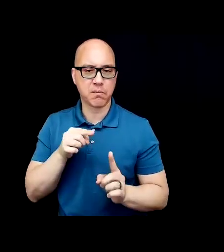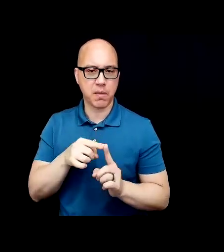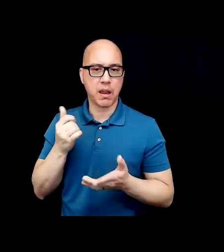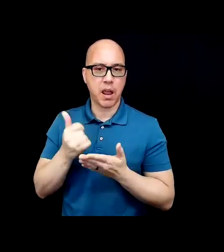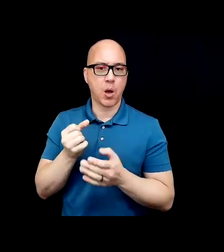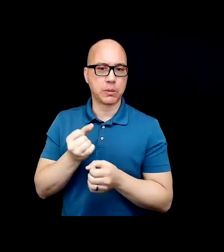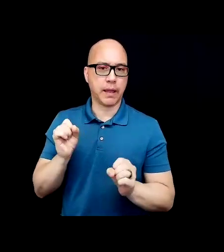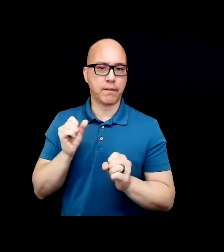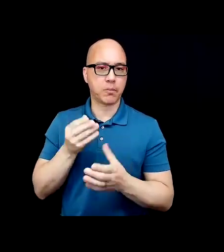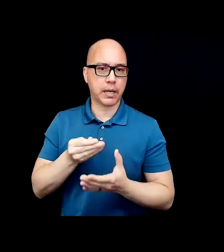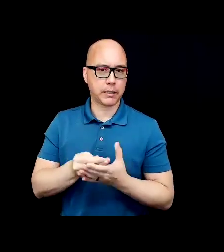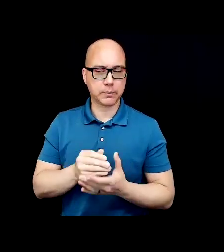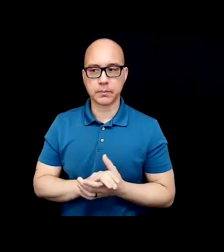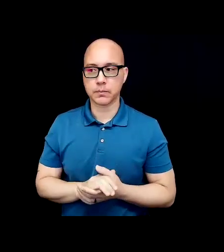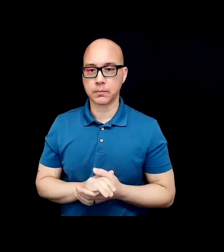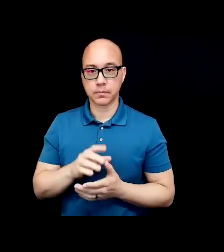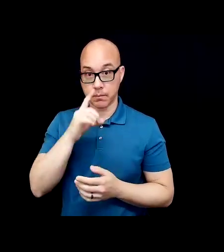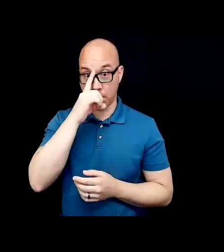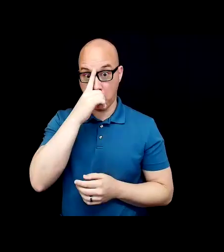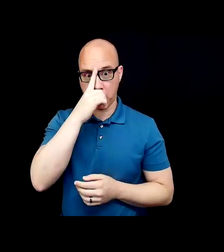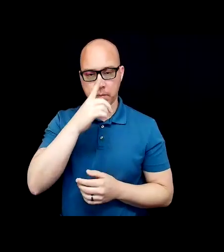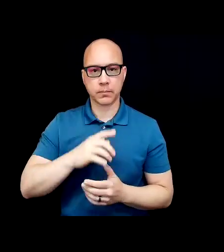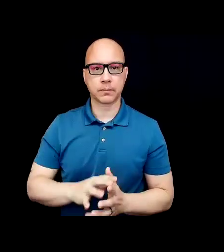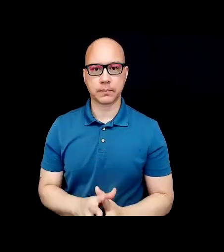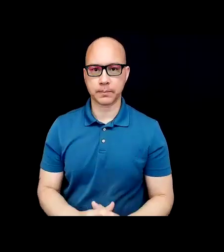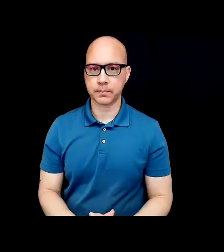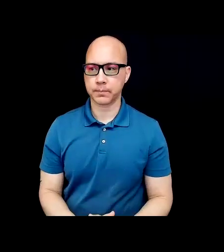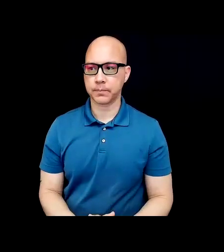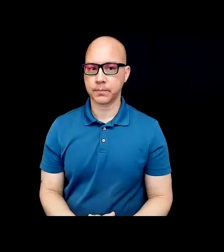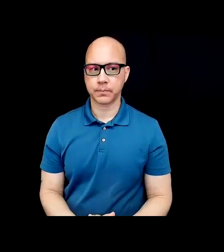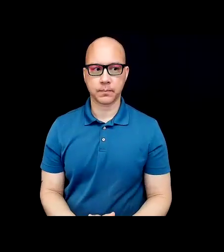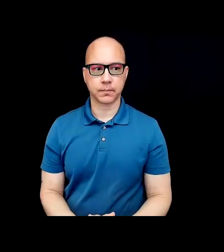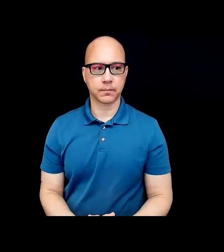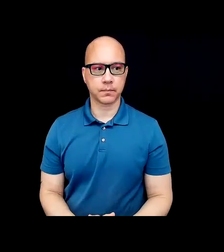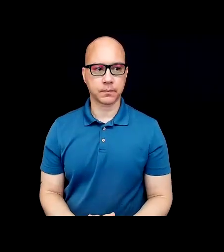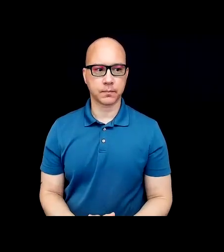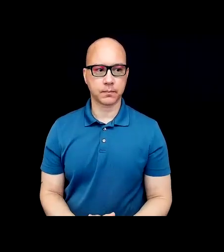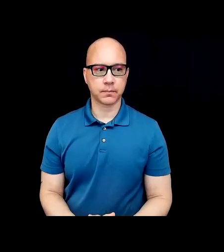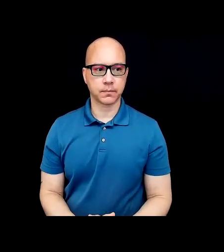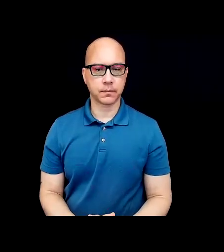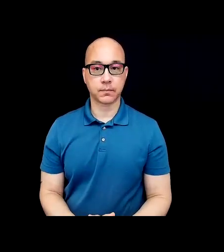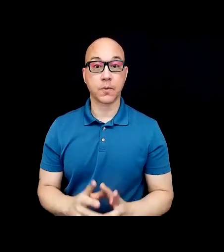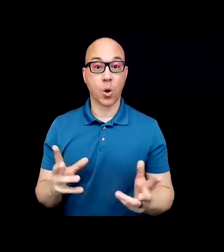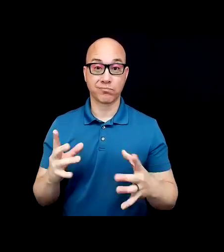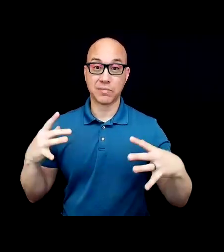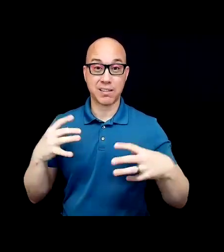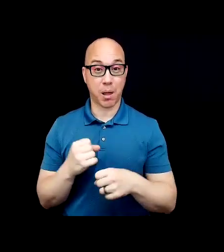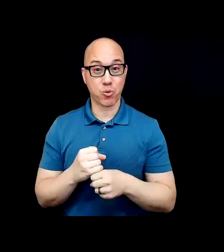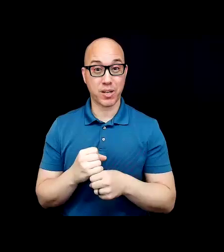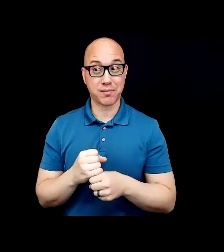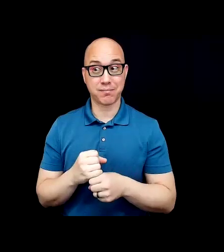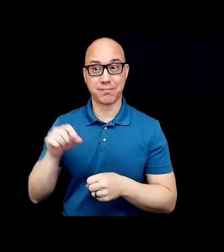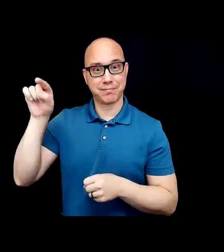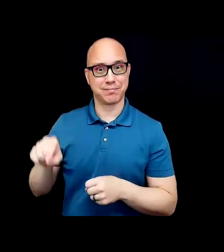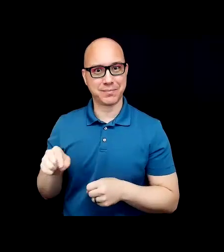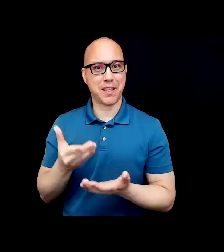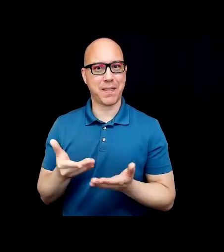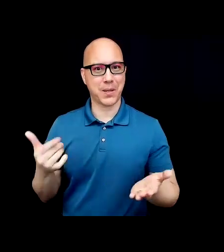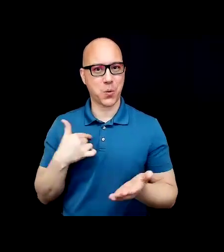and you will be able to meet some key deadlines. So, in summary, this is what we have learned. Sole